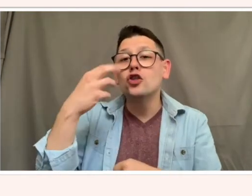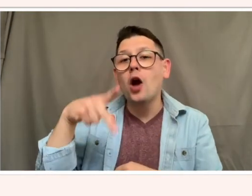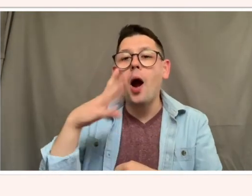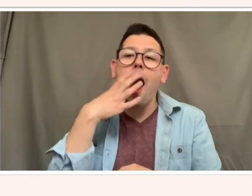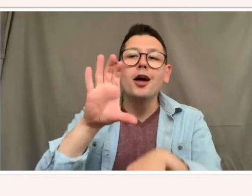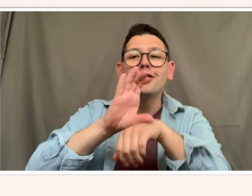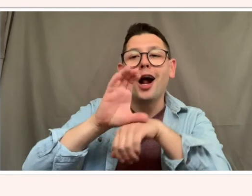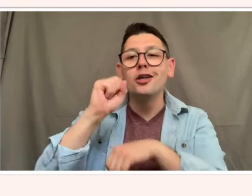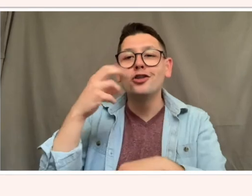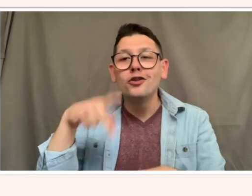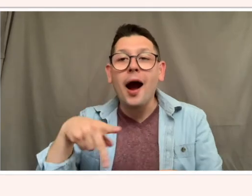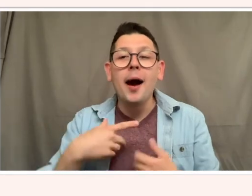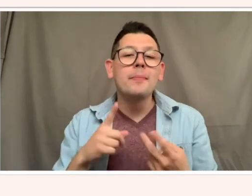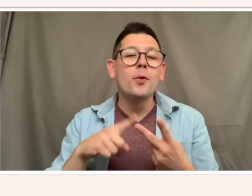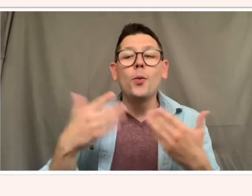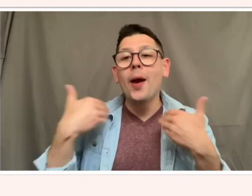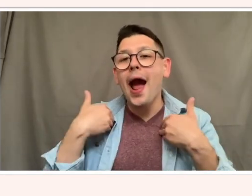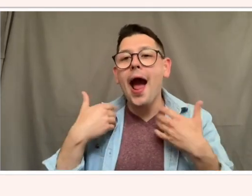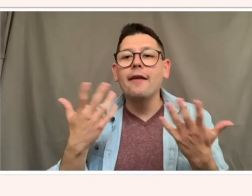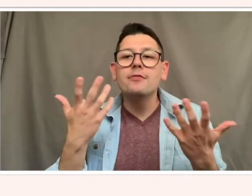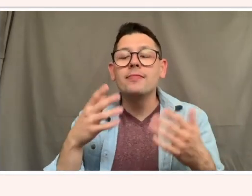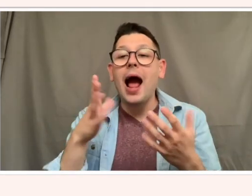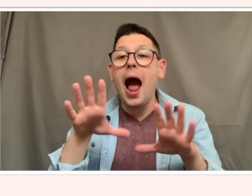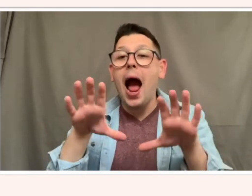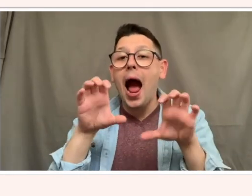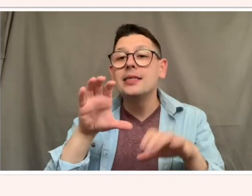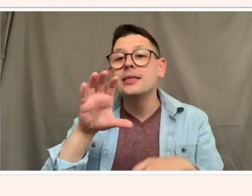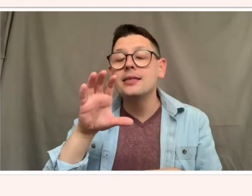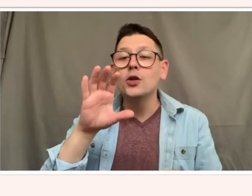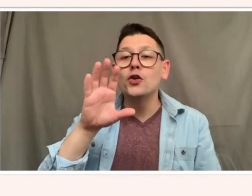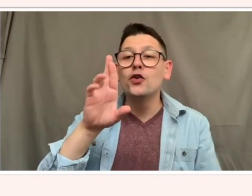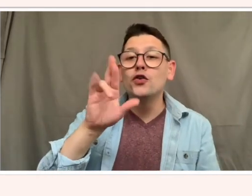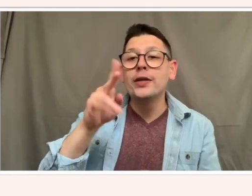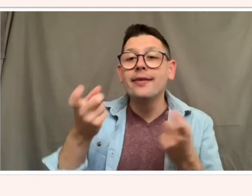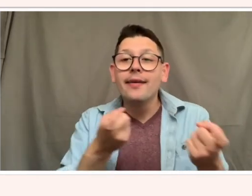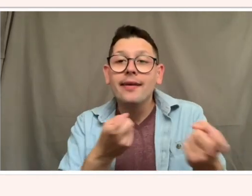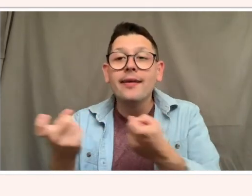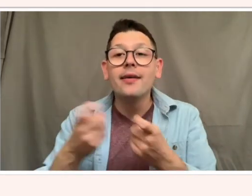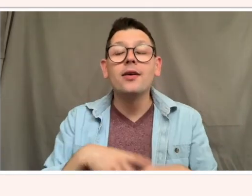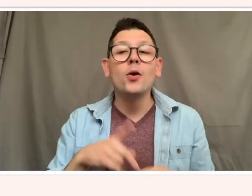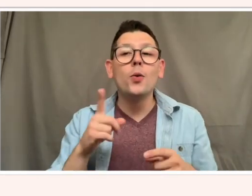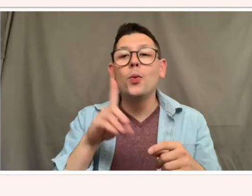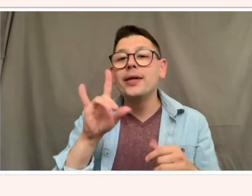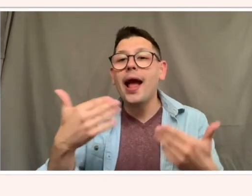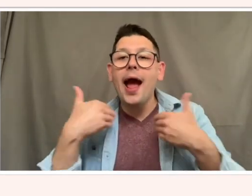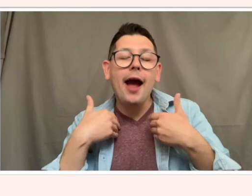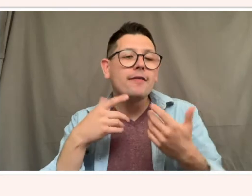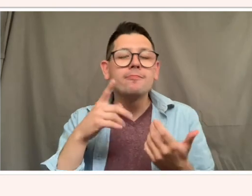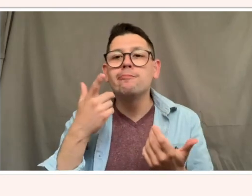For our dramatic language learning skills, we do like a coffee shop or an ice rink.